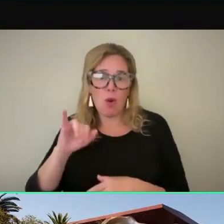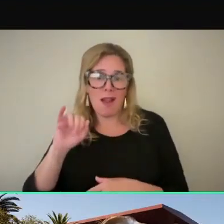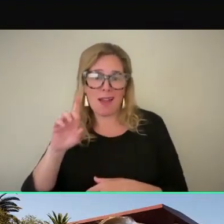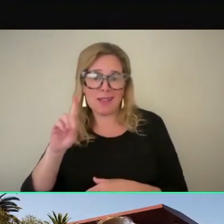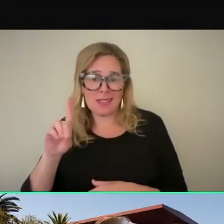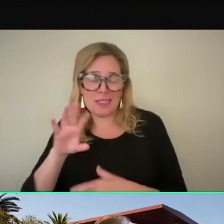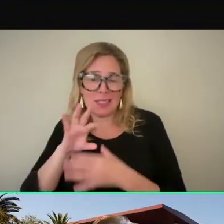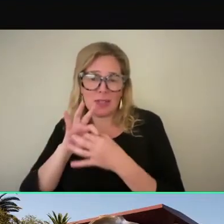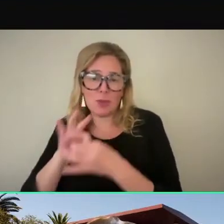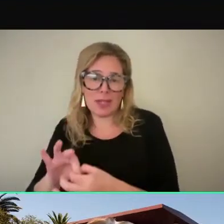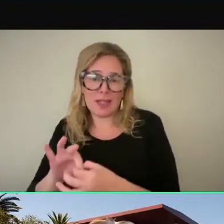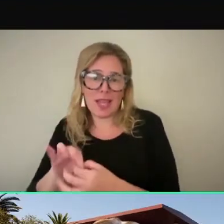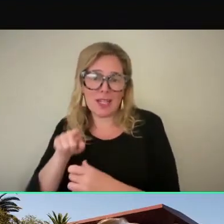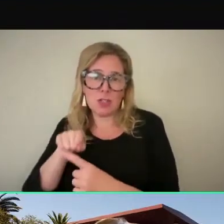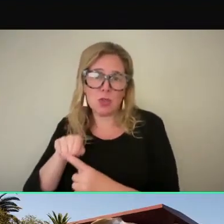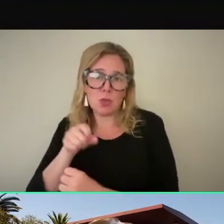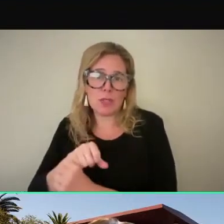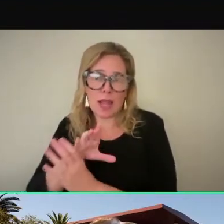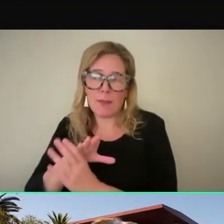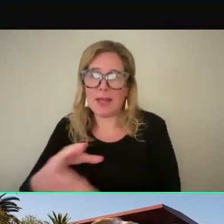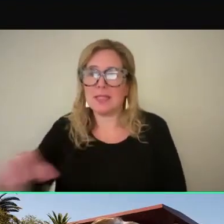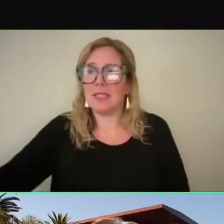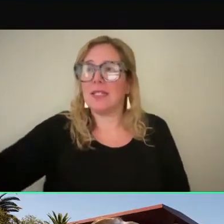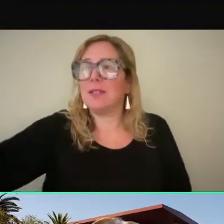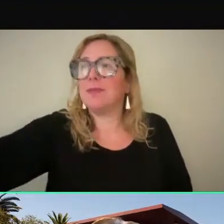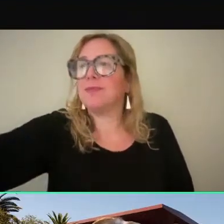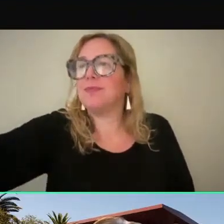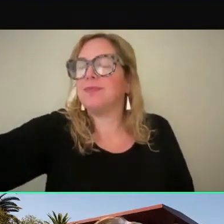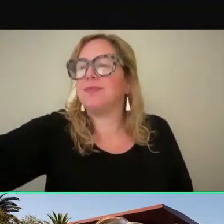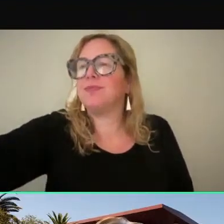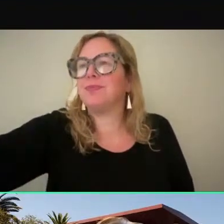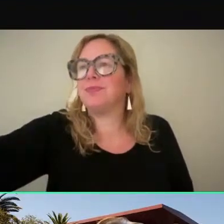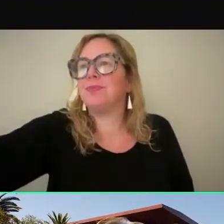day, there are some guidelines and best practices for telemedicine, telehealth. But there are none